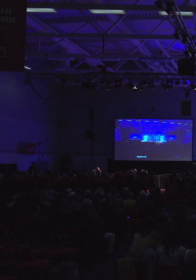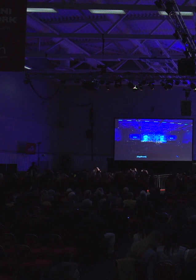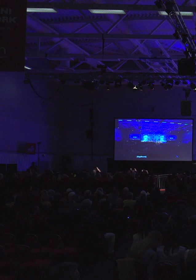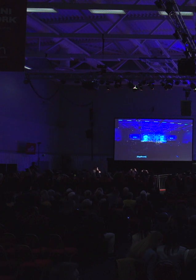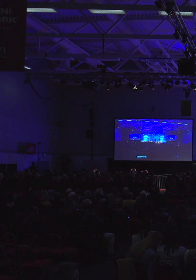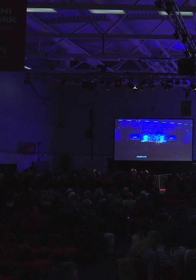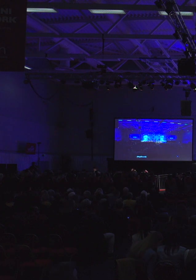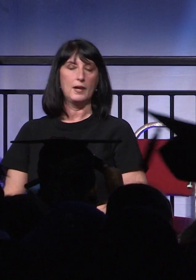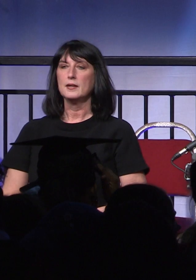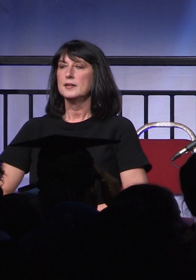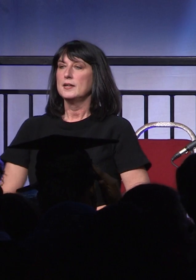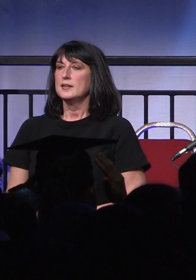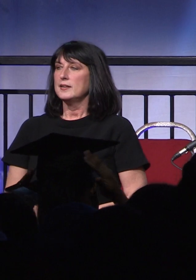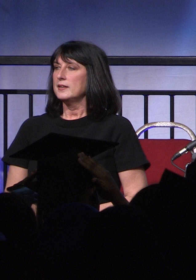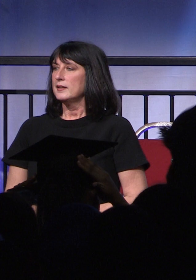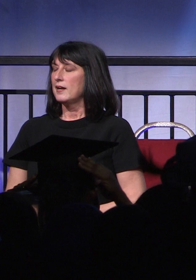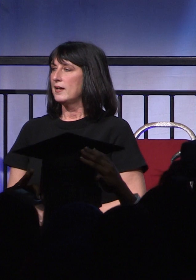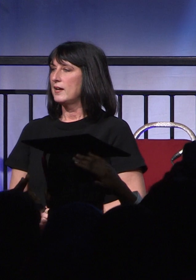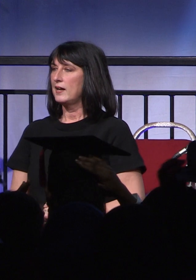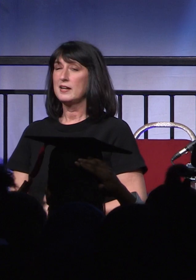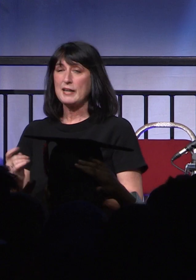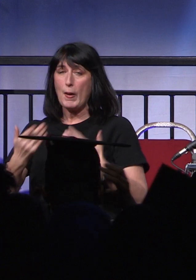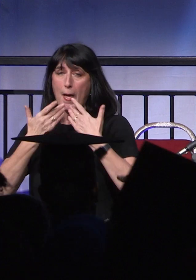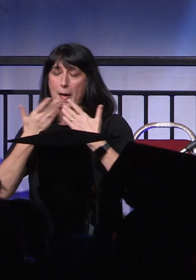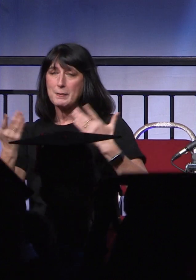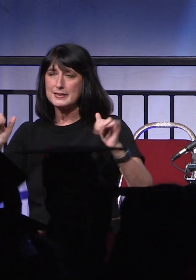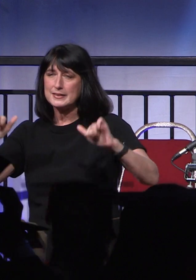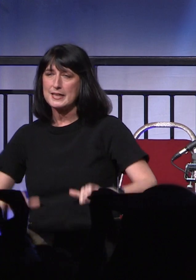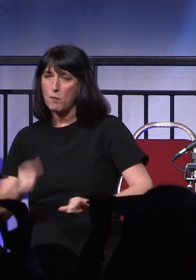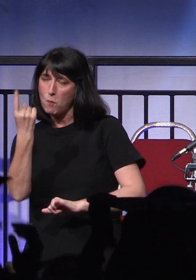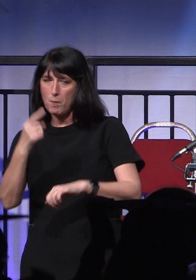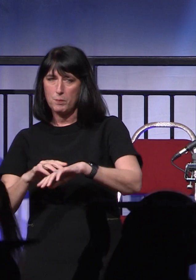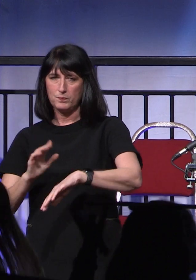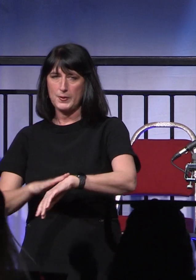now please sit down for one final time